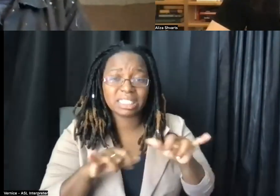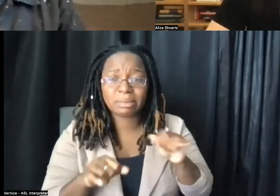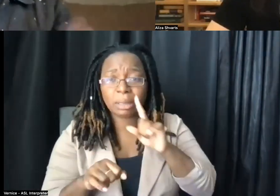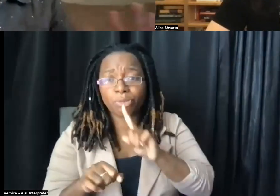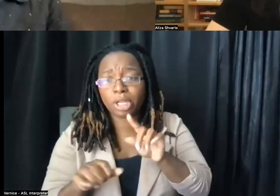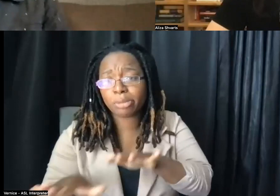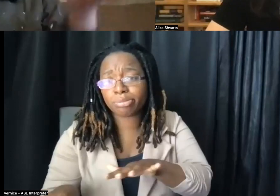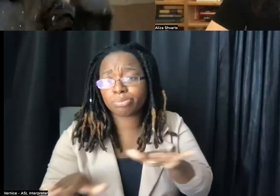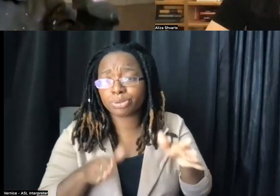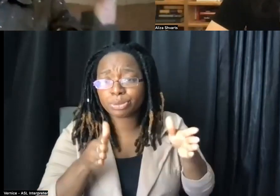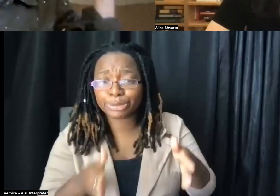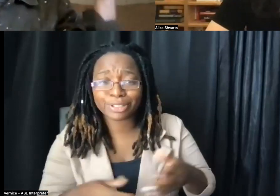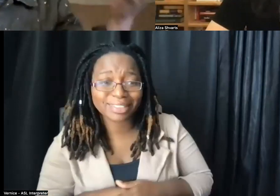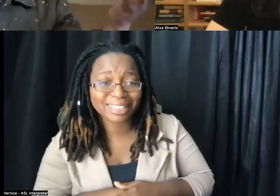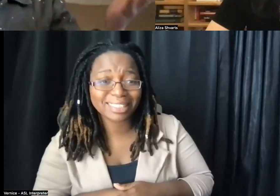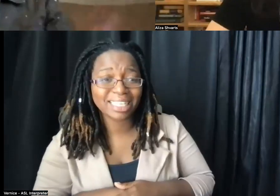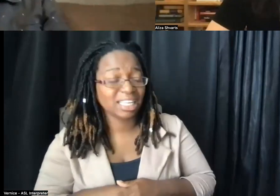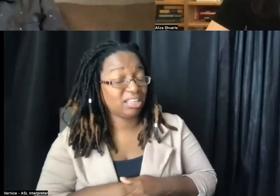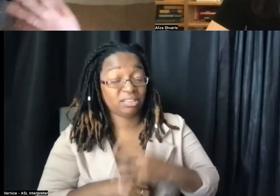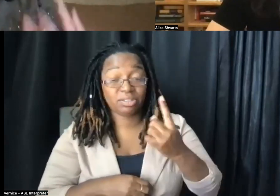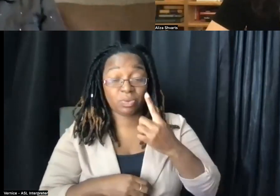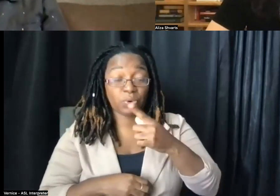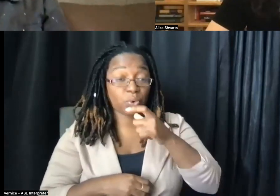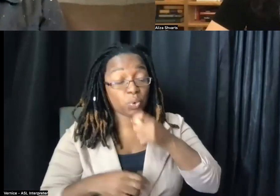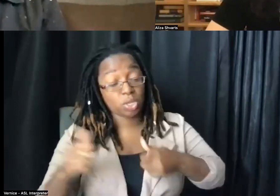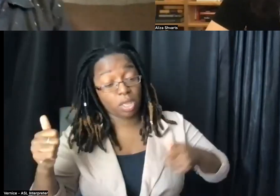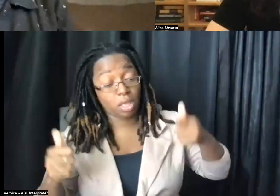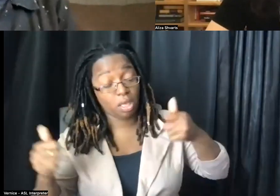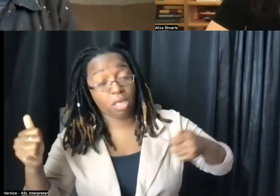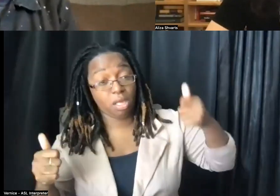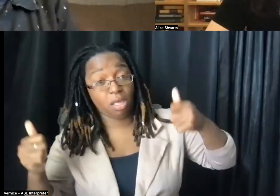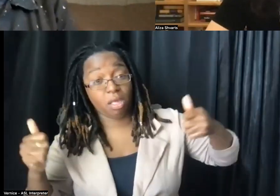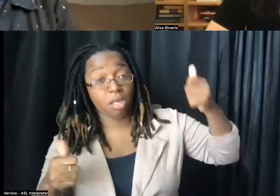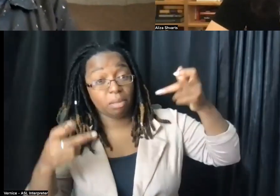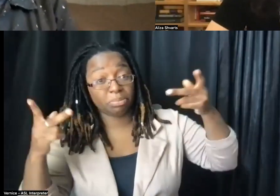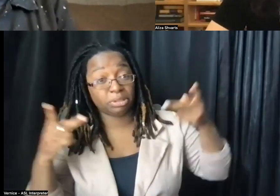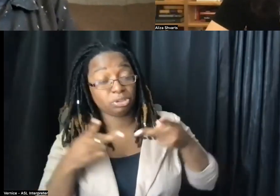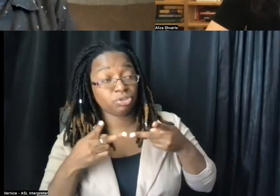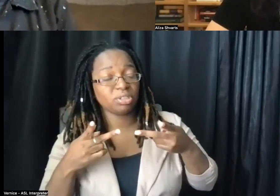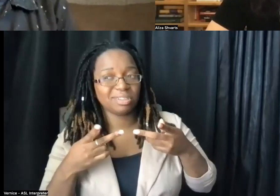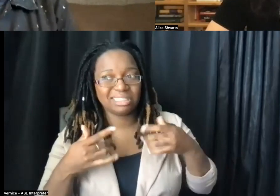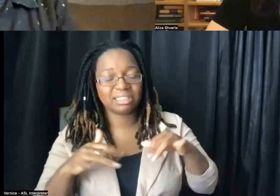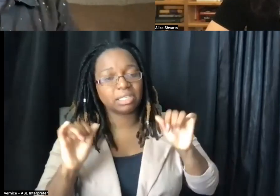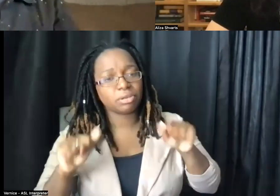and at the same time be really down to earth, right? Somebody in a high position in the industry